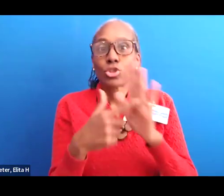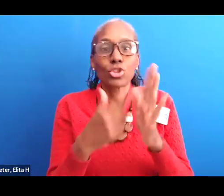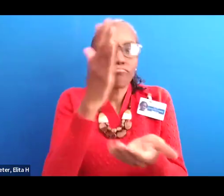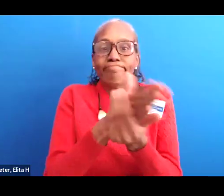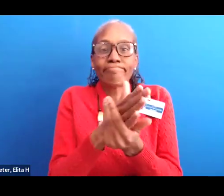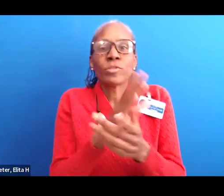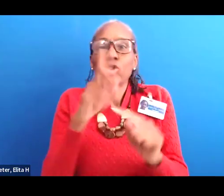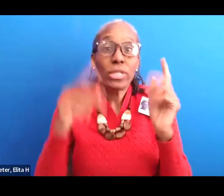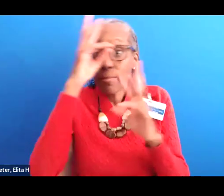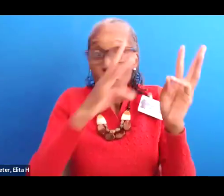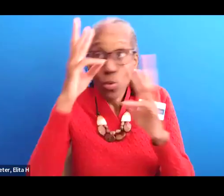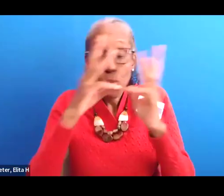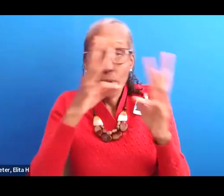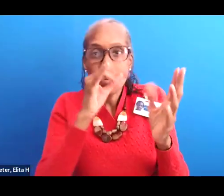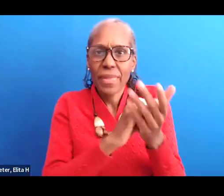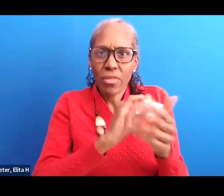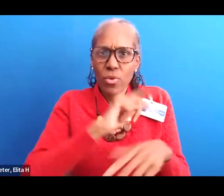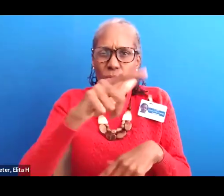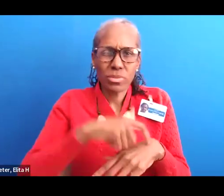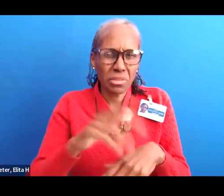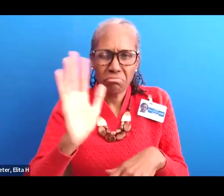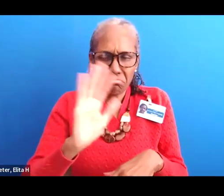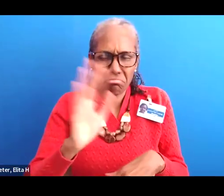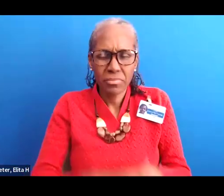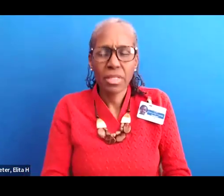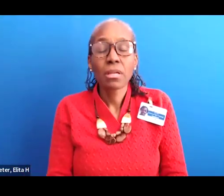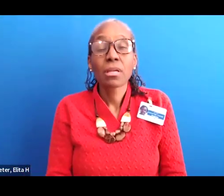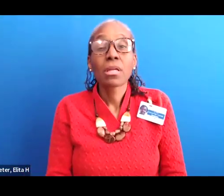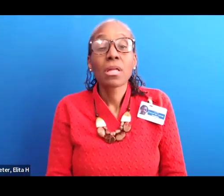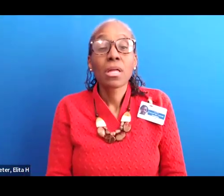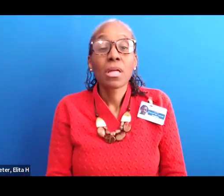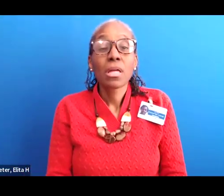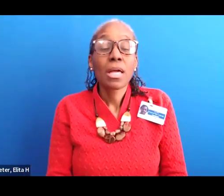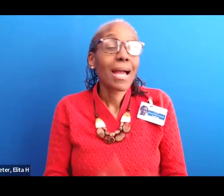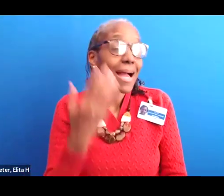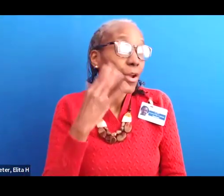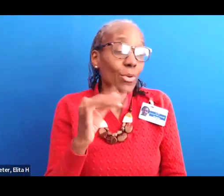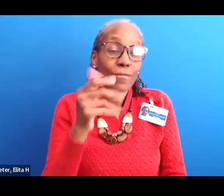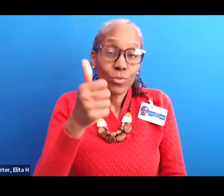You can't be worried about that the whole time. Now, I don't know if you're a male or female.